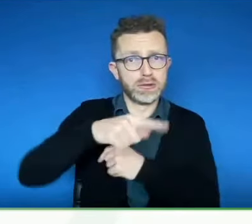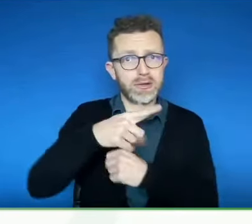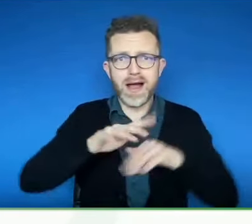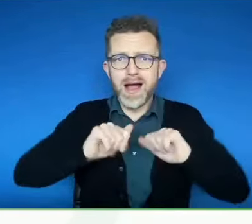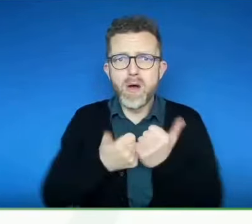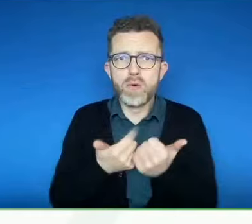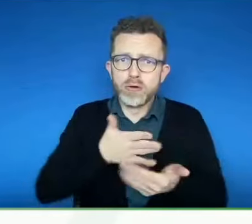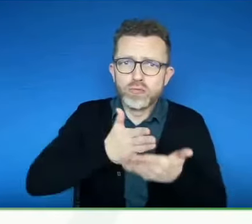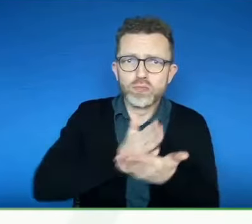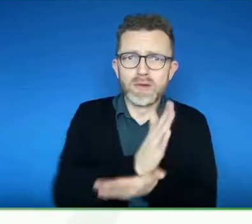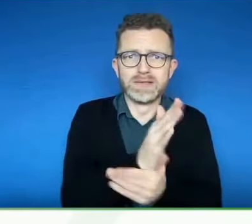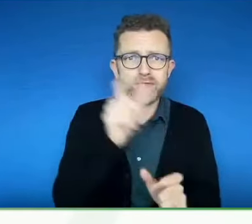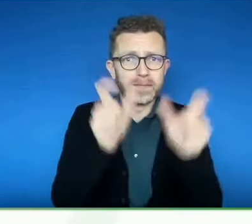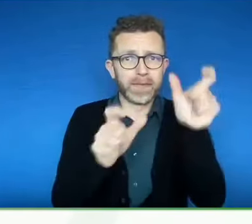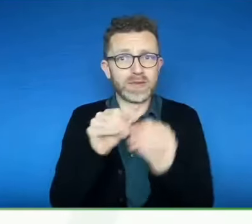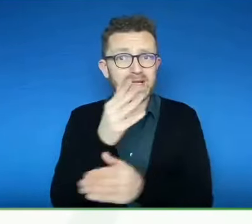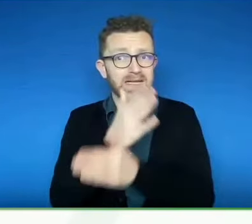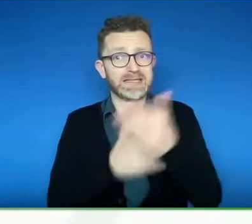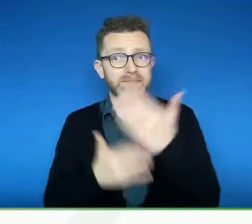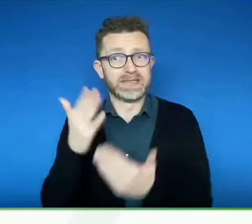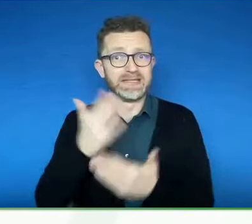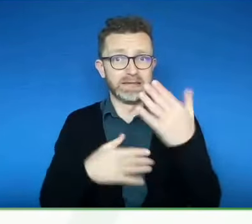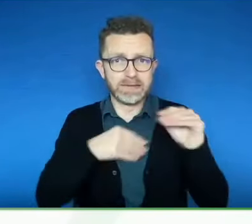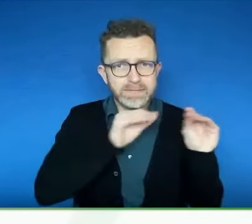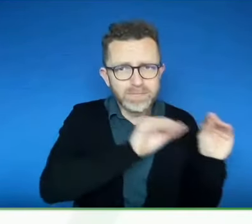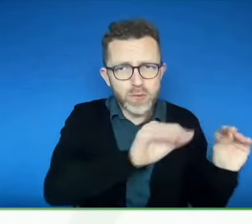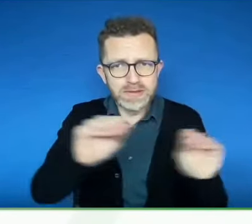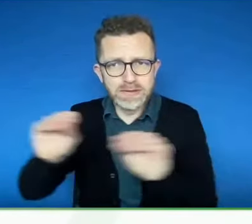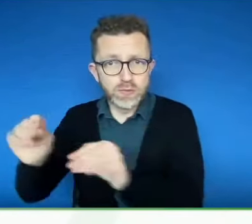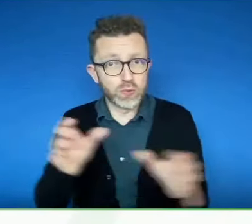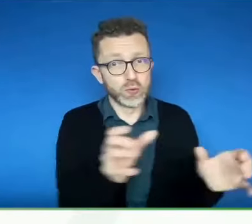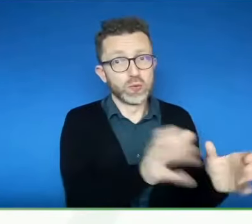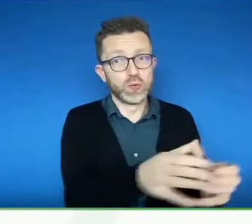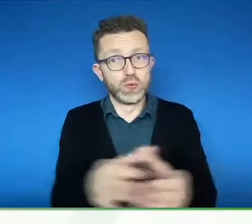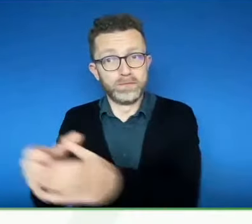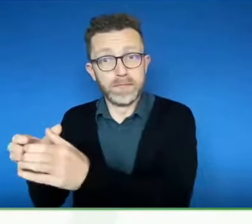guidance and information for people and their families because how can